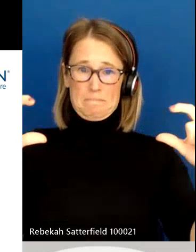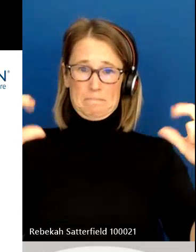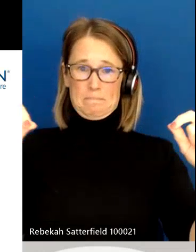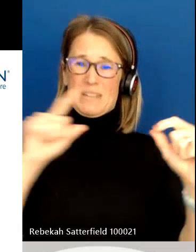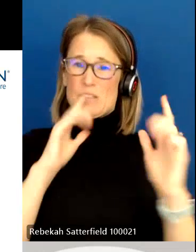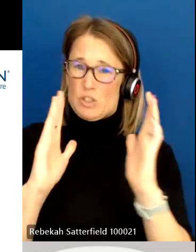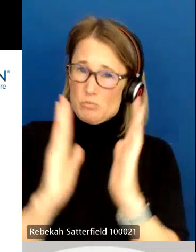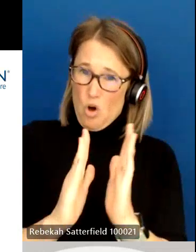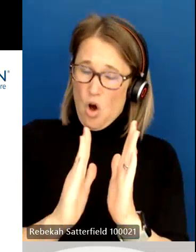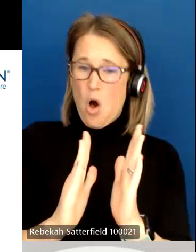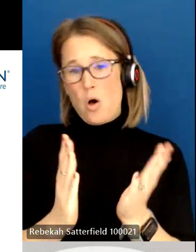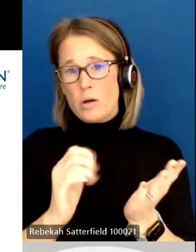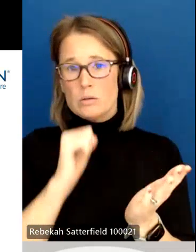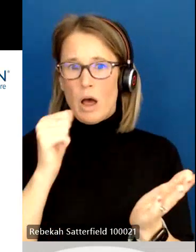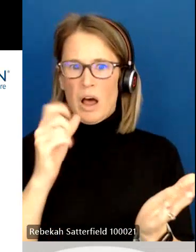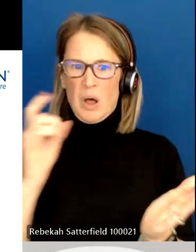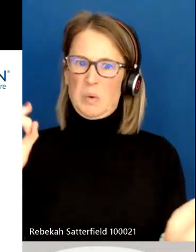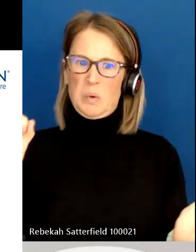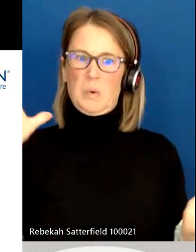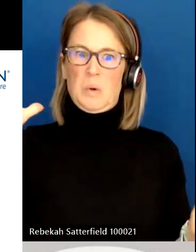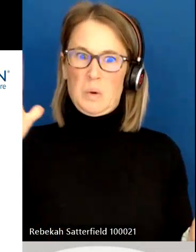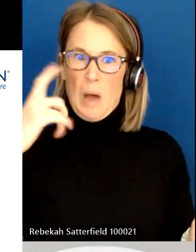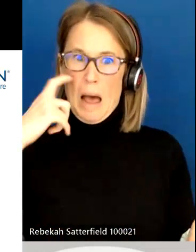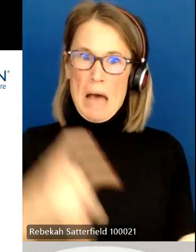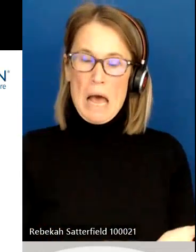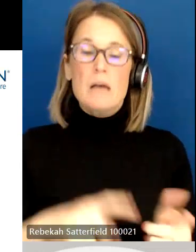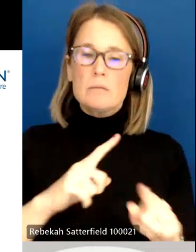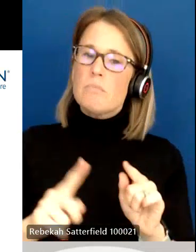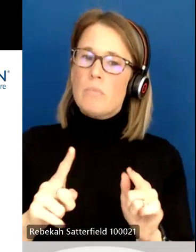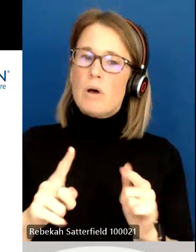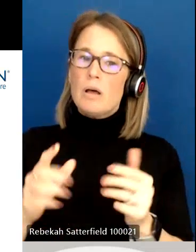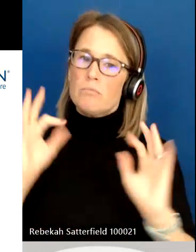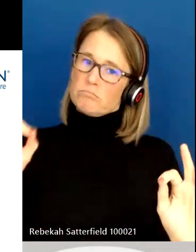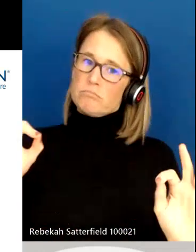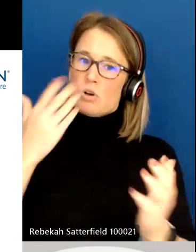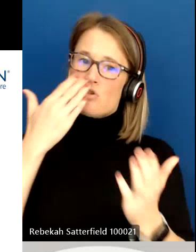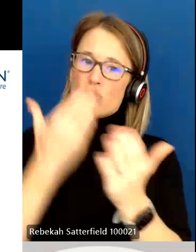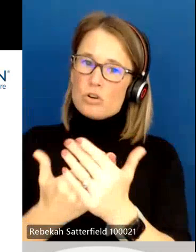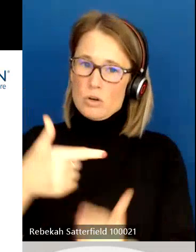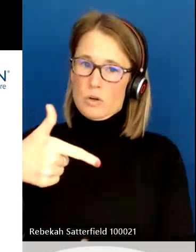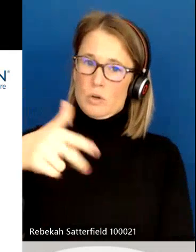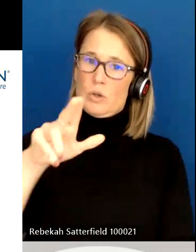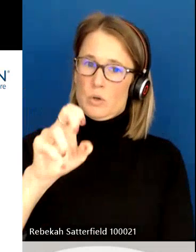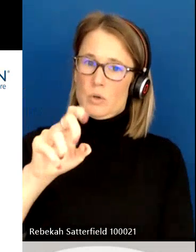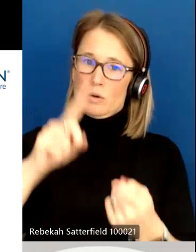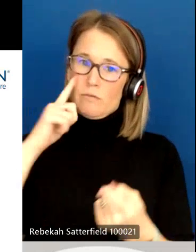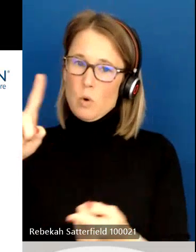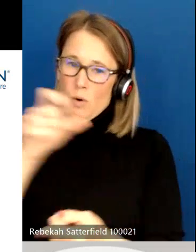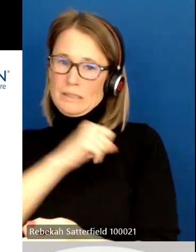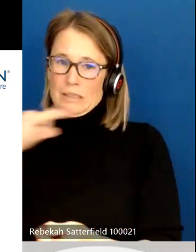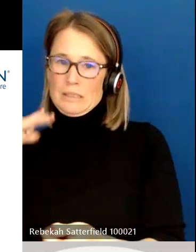visible and this visual visual clue cue excuse me ensured that staff immediately recognized the need